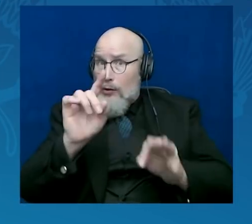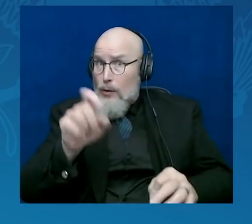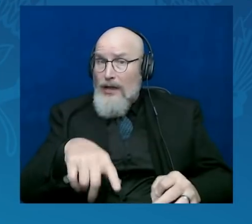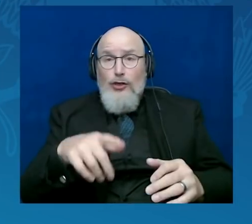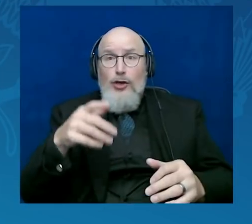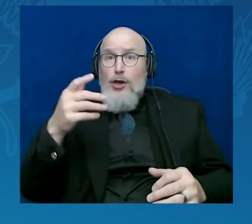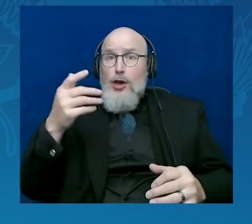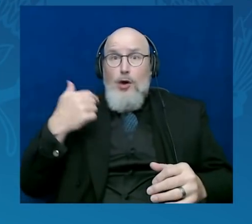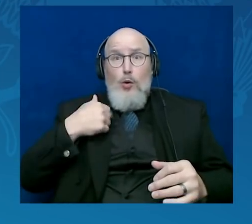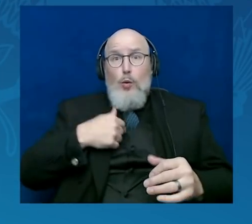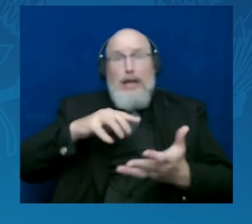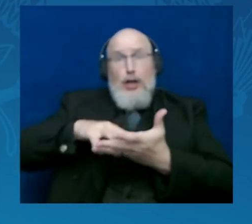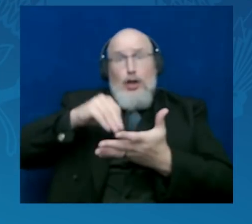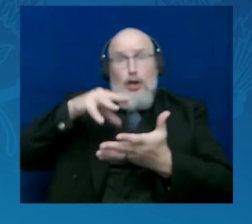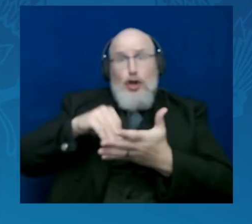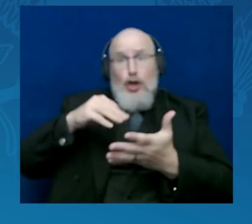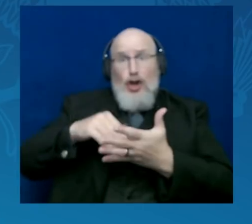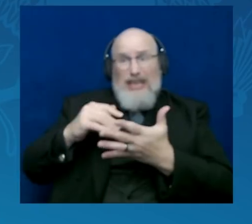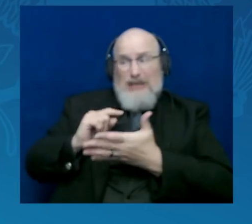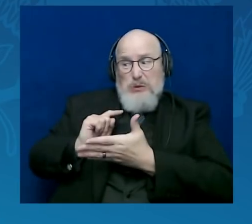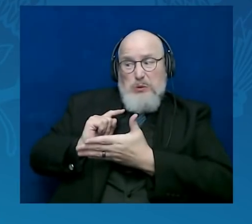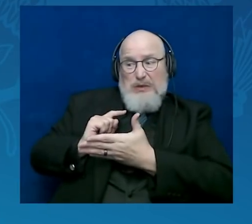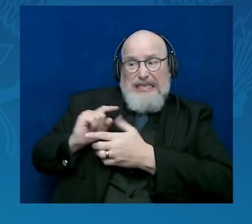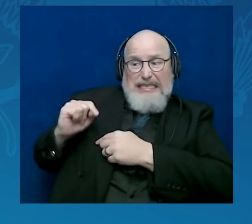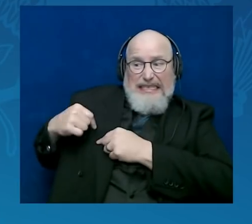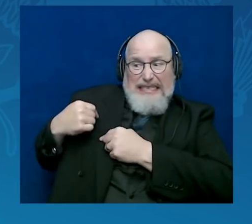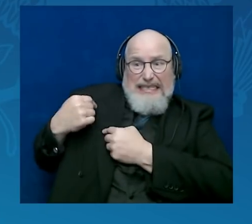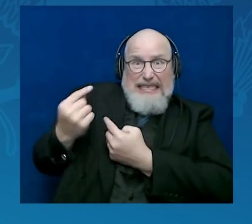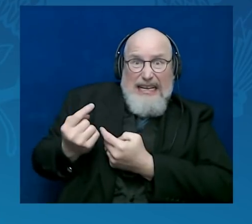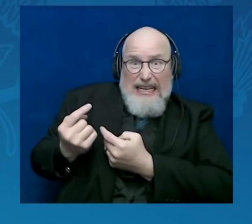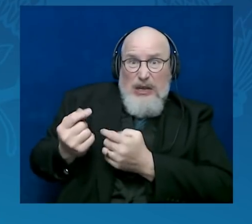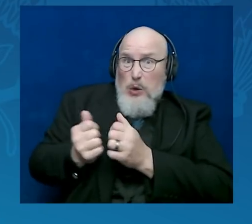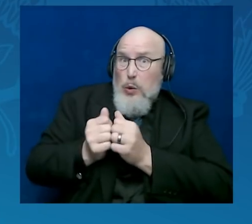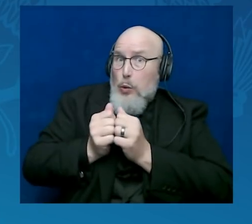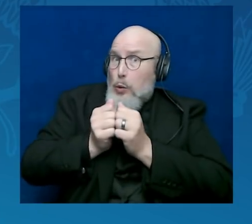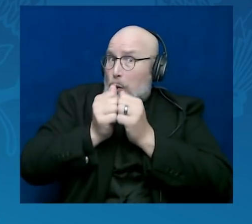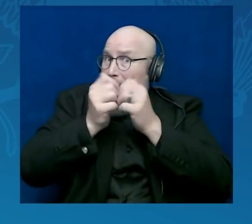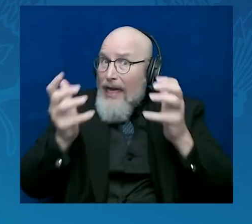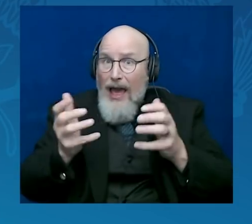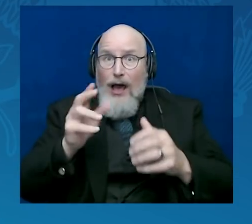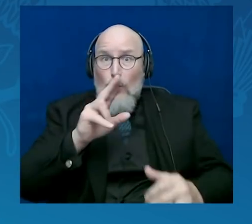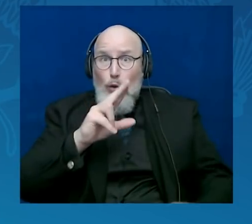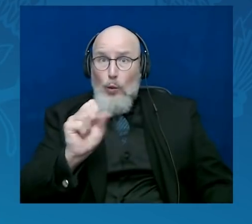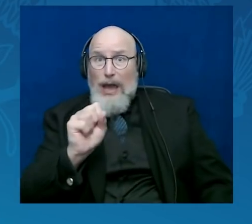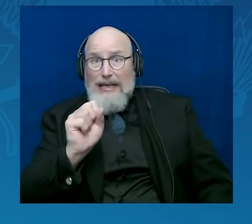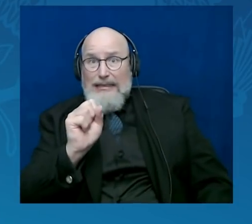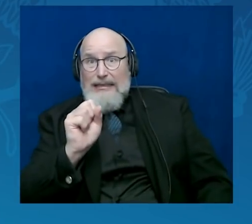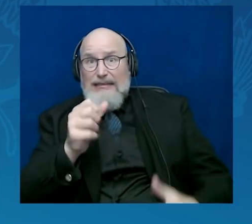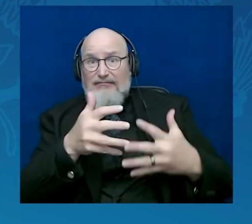that without the United States considering herself a European power,